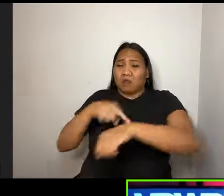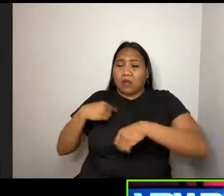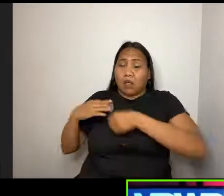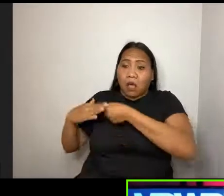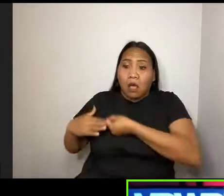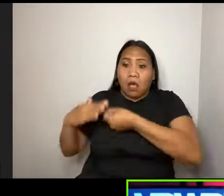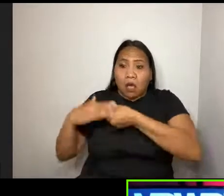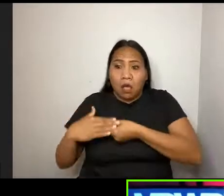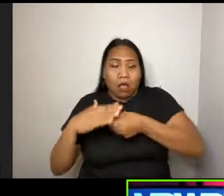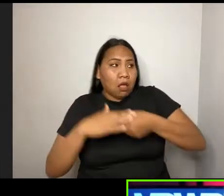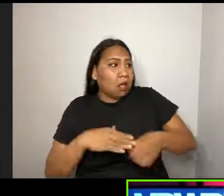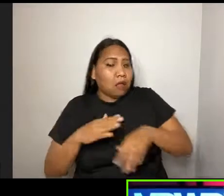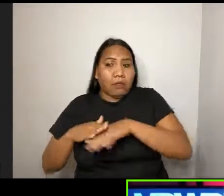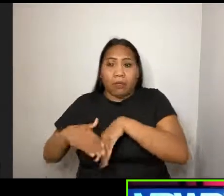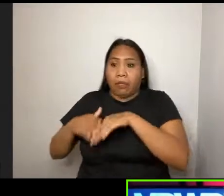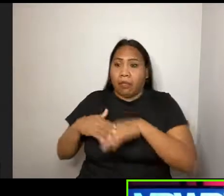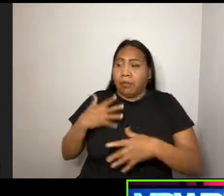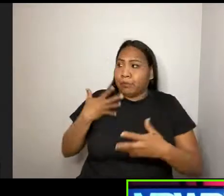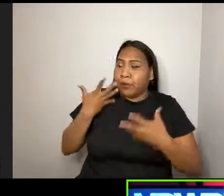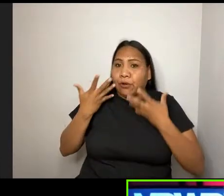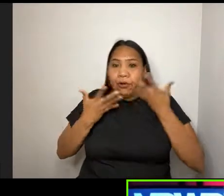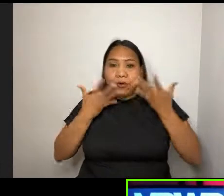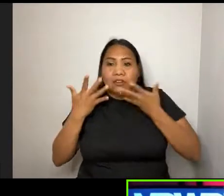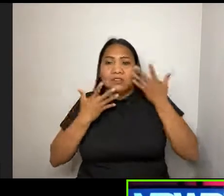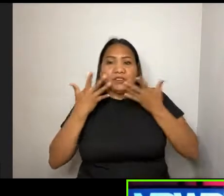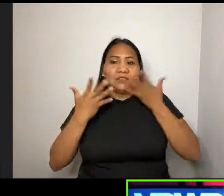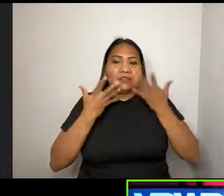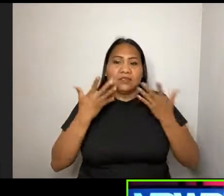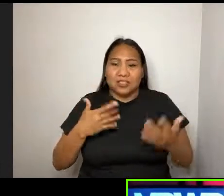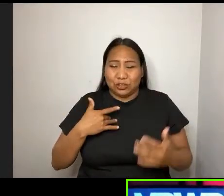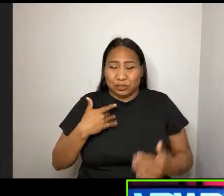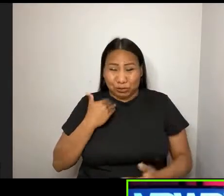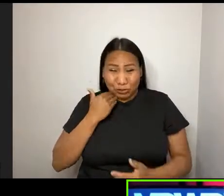I was ashamed of my own people and identity. That was something that was